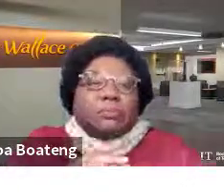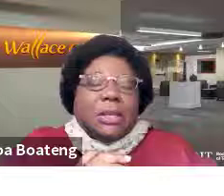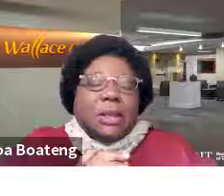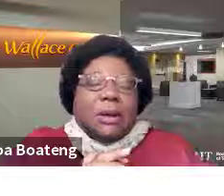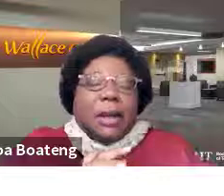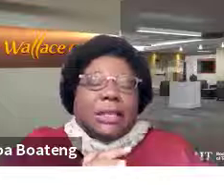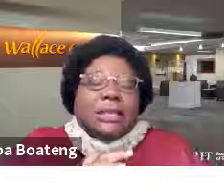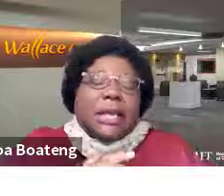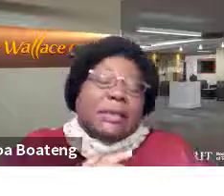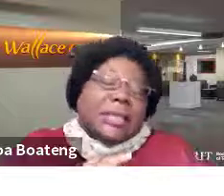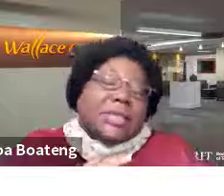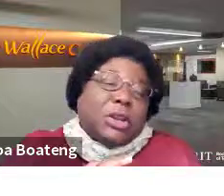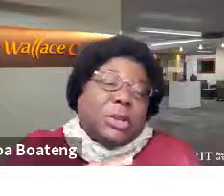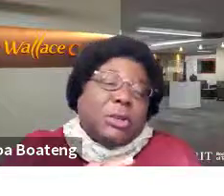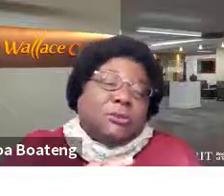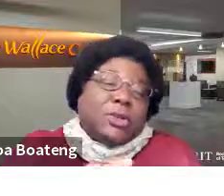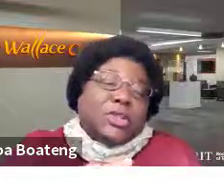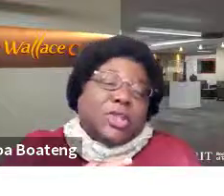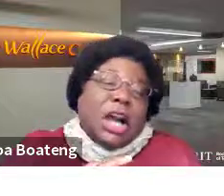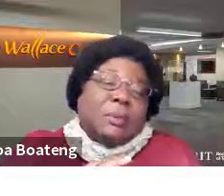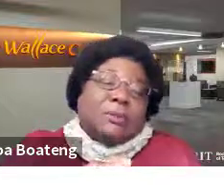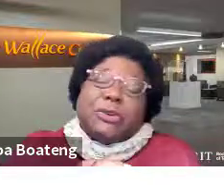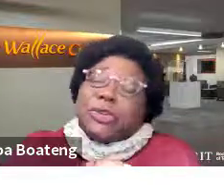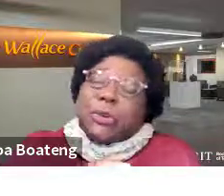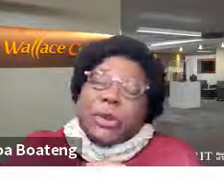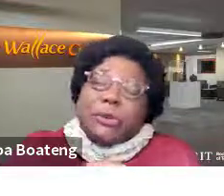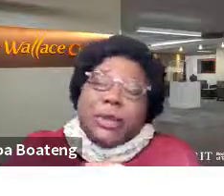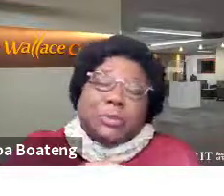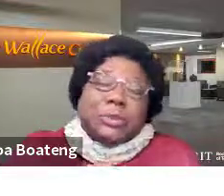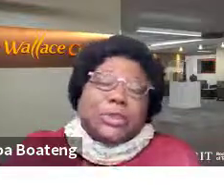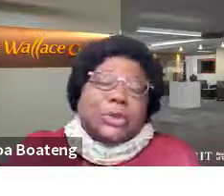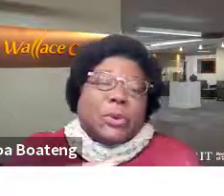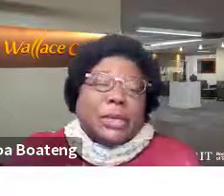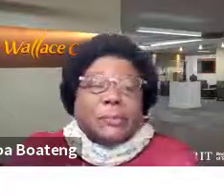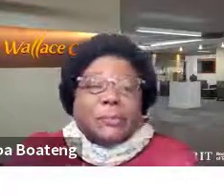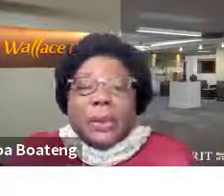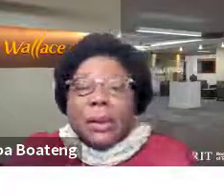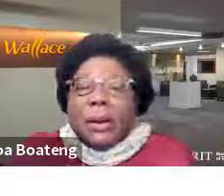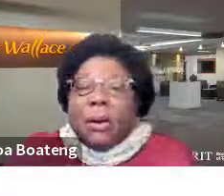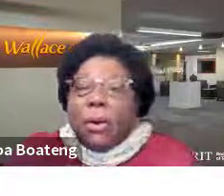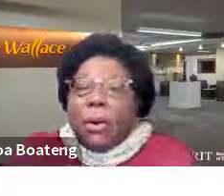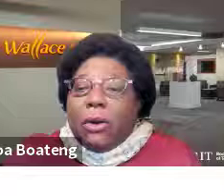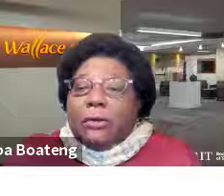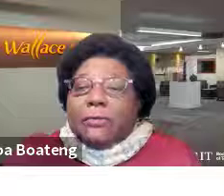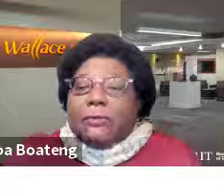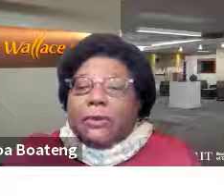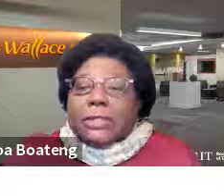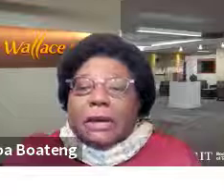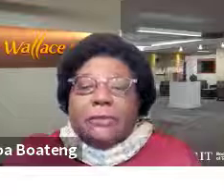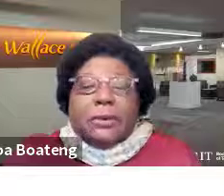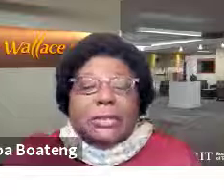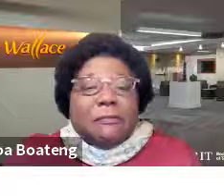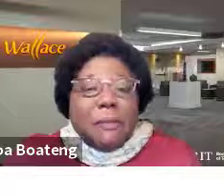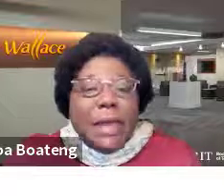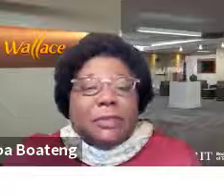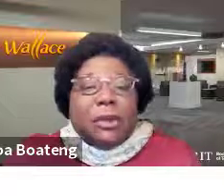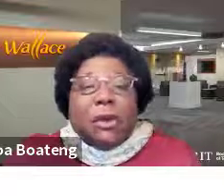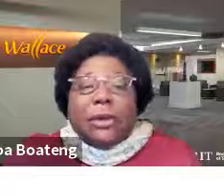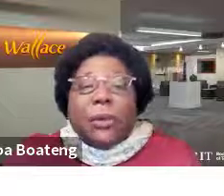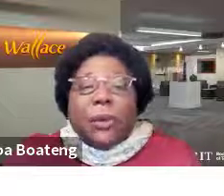Adwoa Boateng: You know, is this going to be your first job, your first career that you're pursuing or for some folks. I've met they're